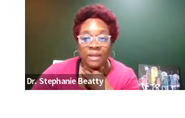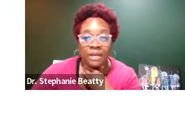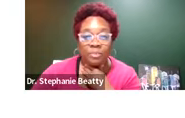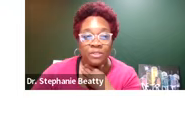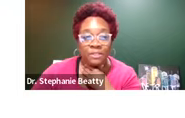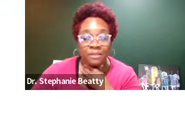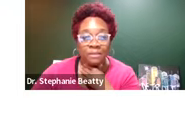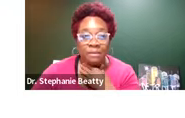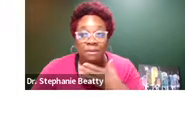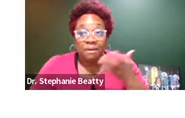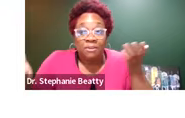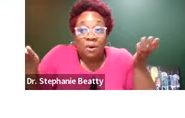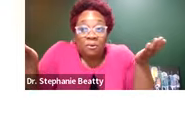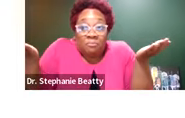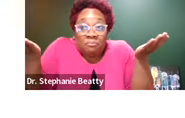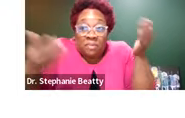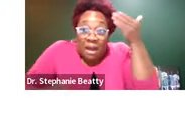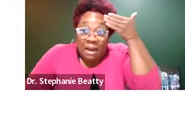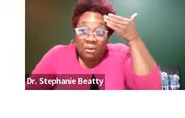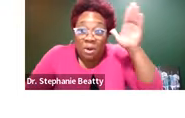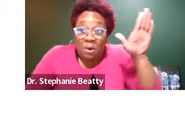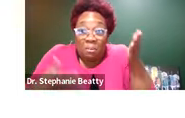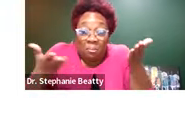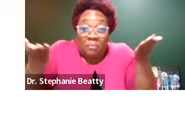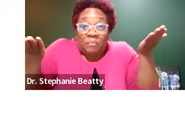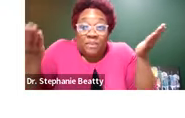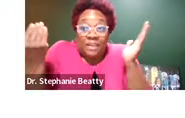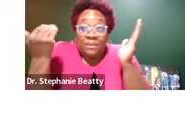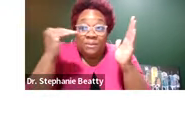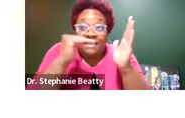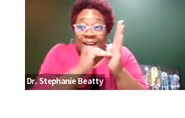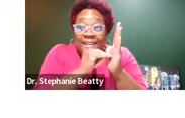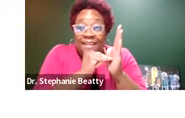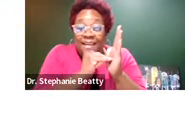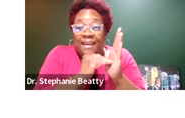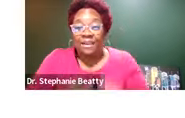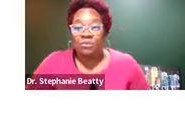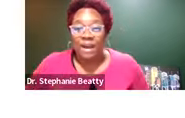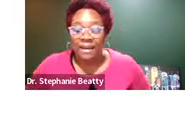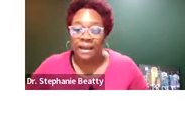or let that person know, I don't know, can you sign it again? Right?